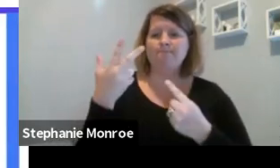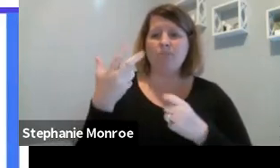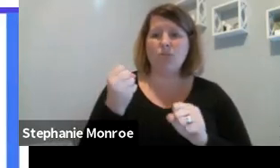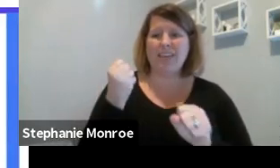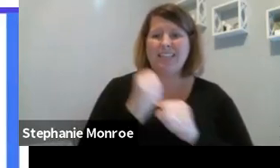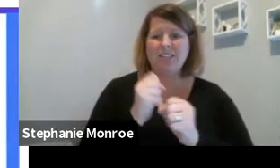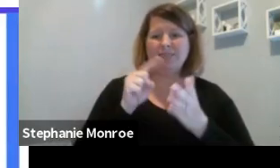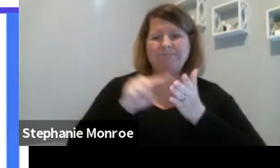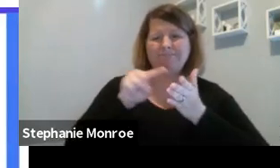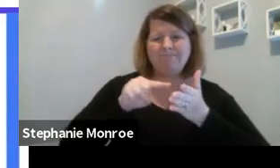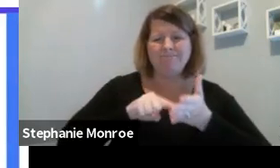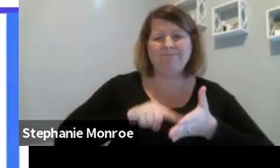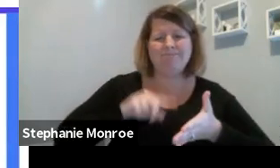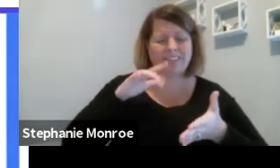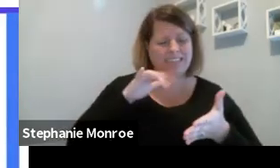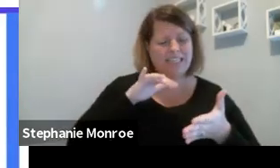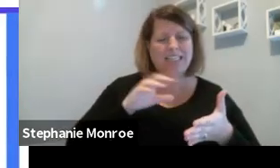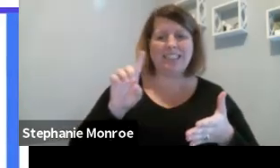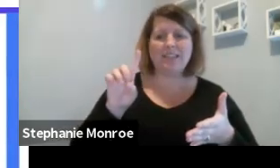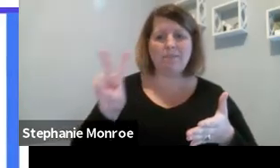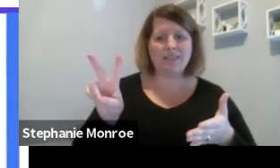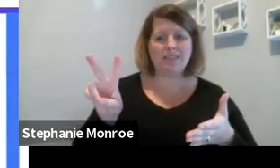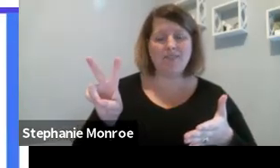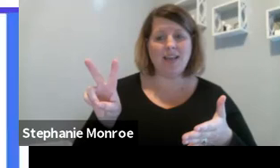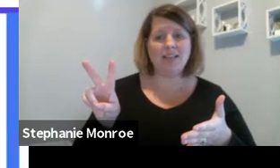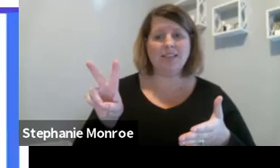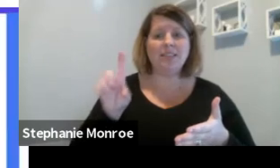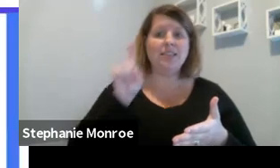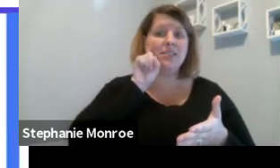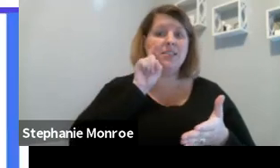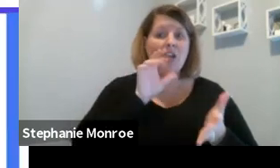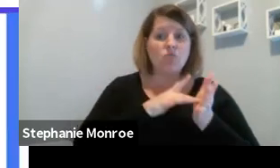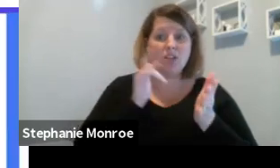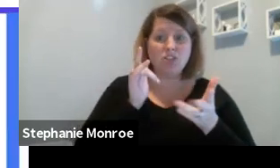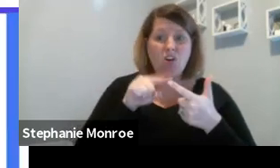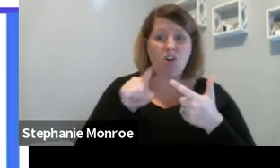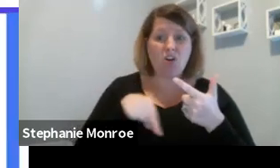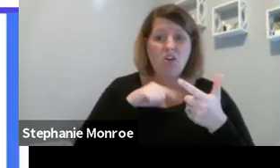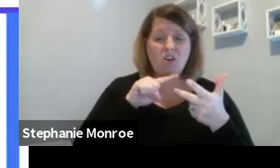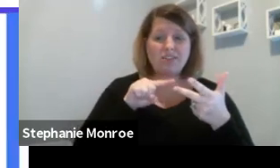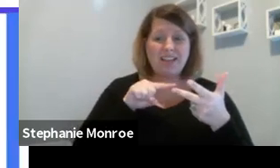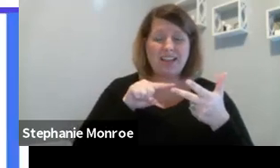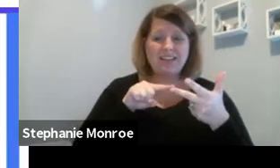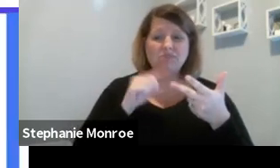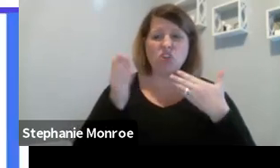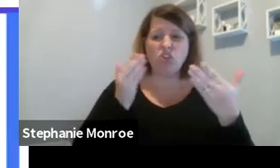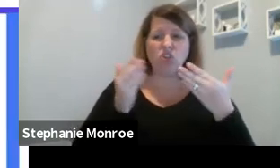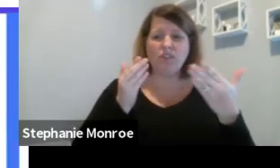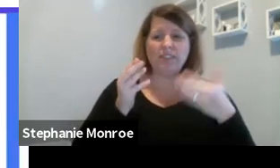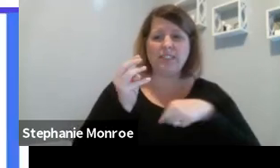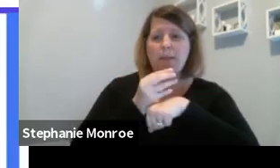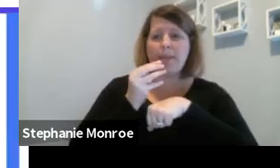studying domestic violence, sexual assault, and the services in Miami-Dade County,